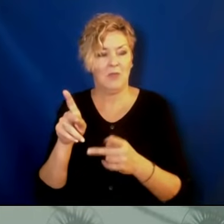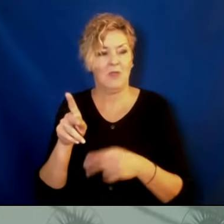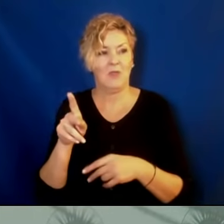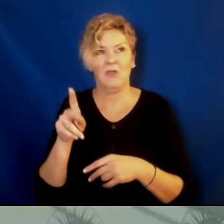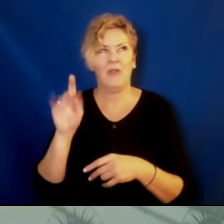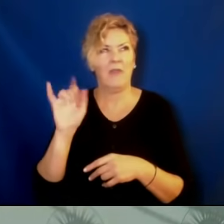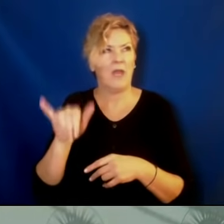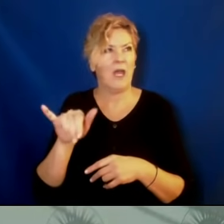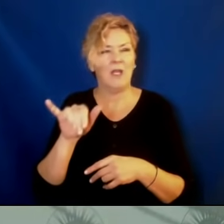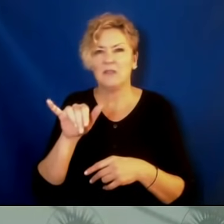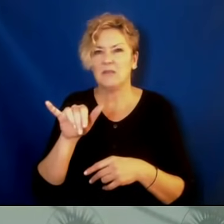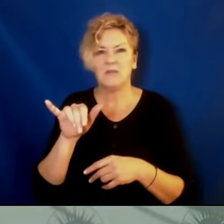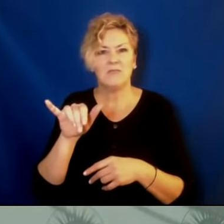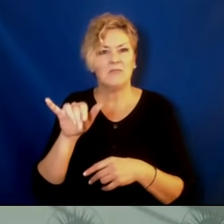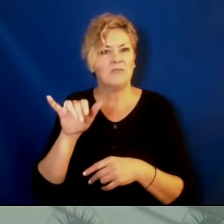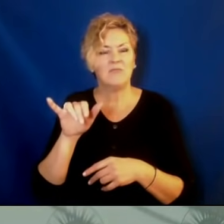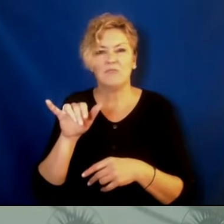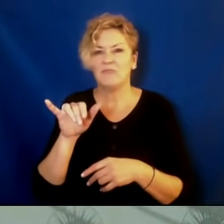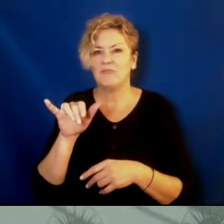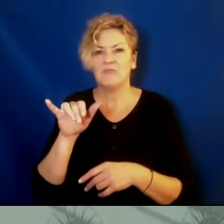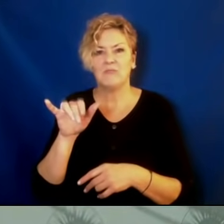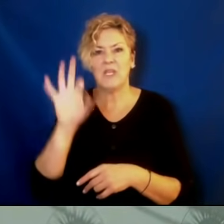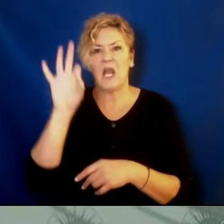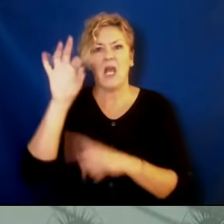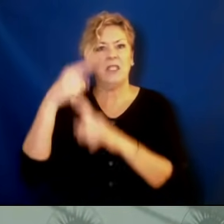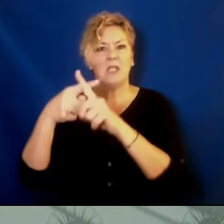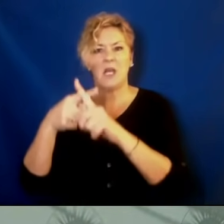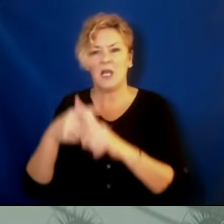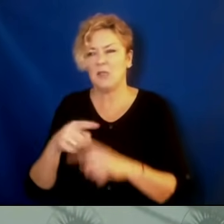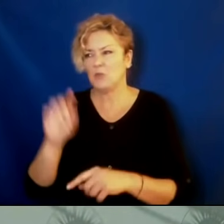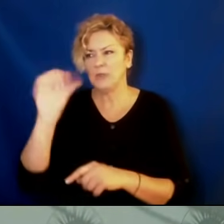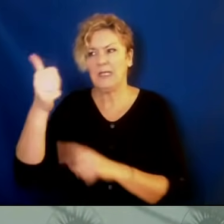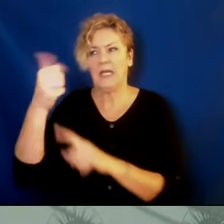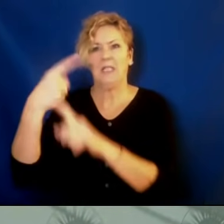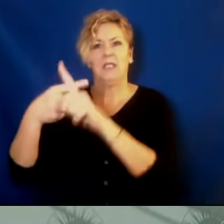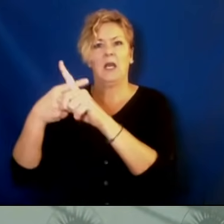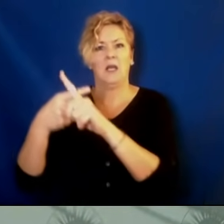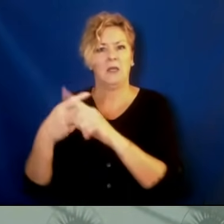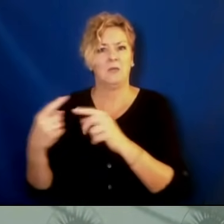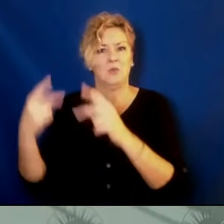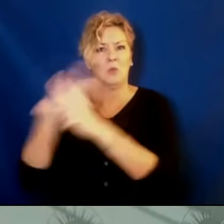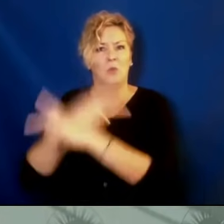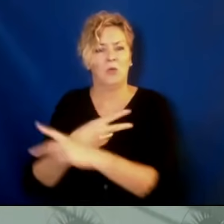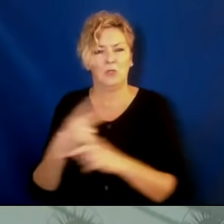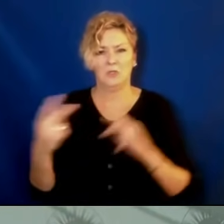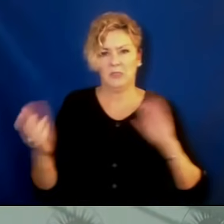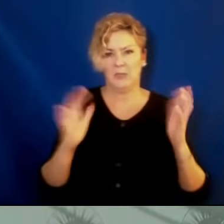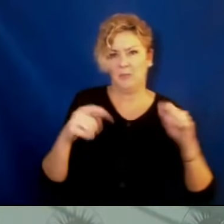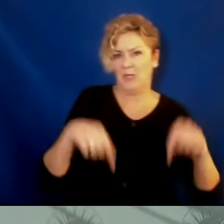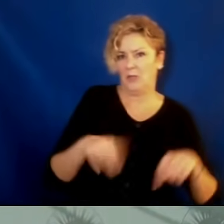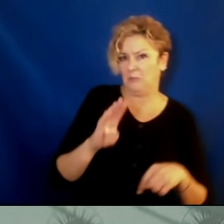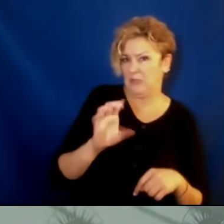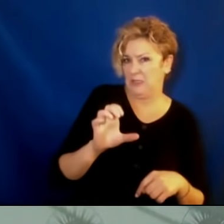British Columbia is that this is a worldwide pandemic there are approximately at , in France today which is up